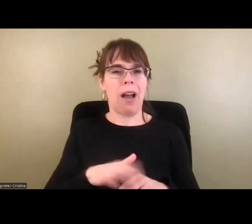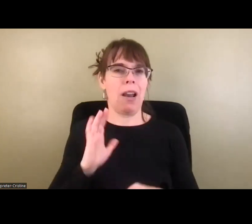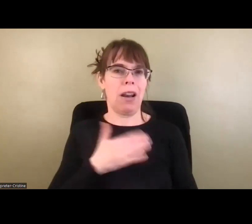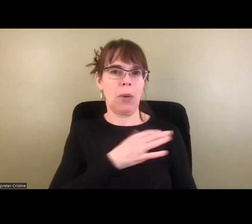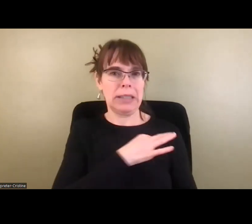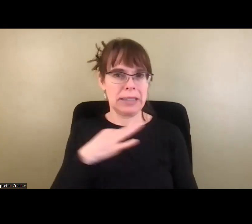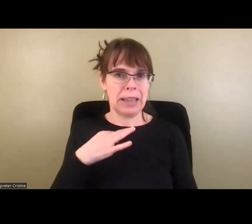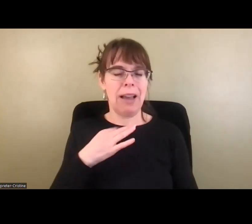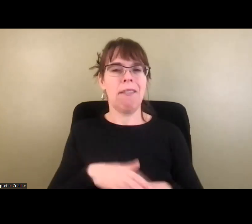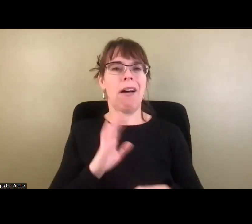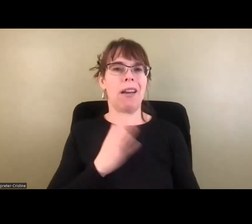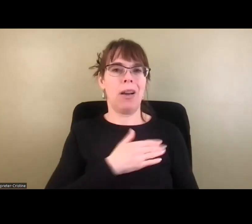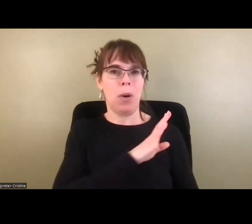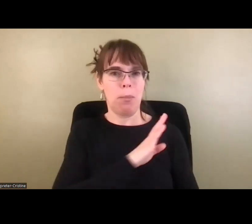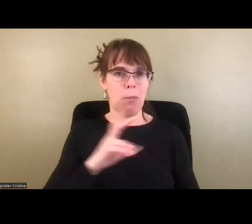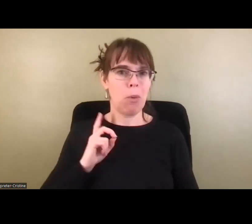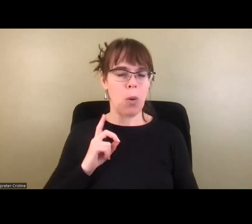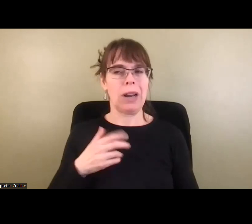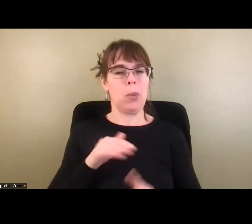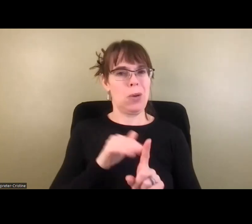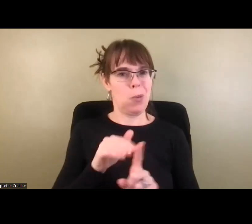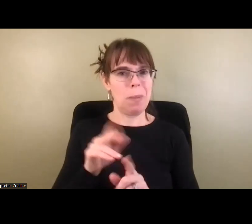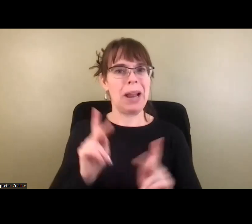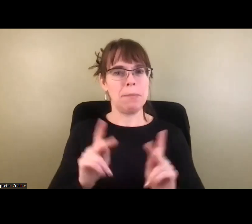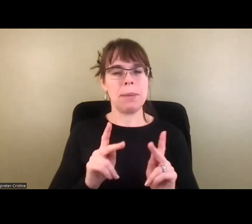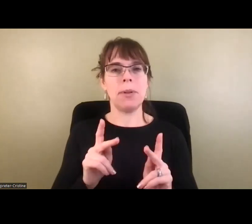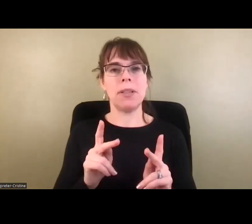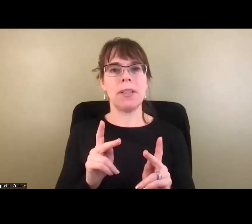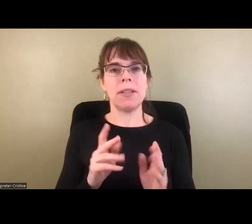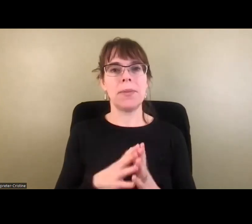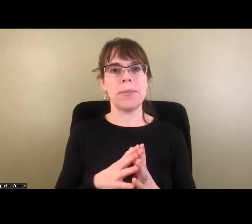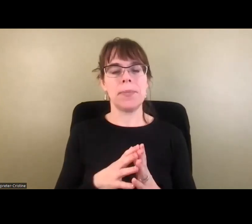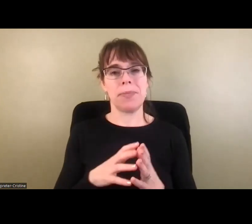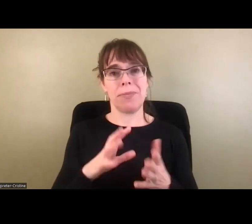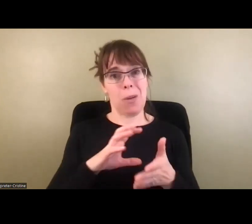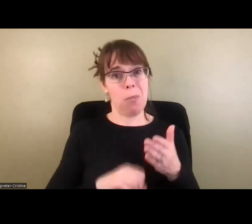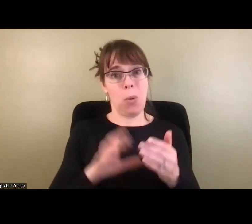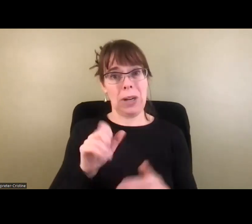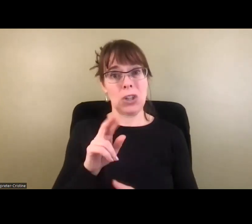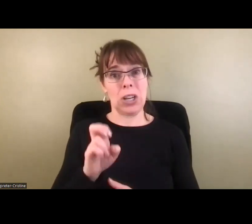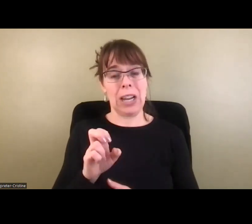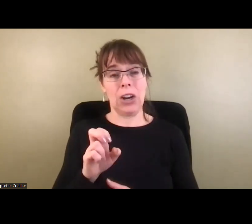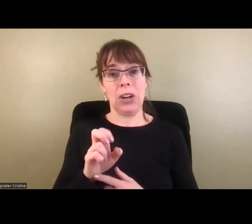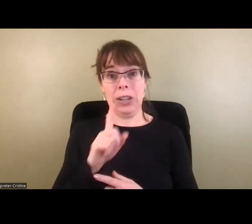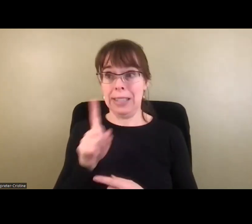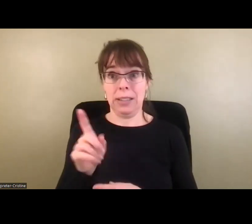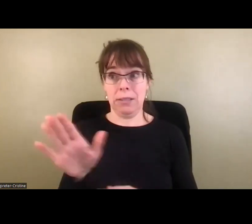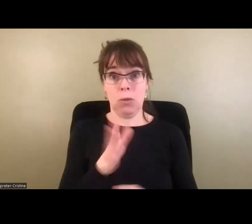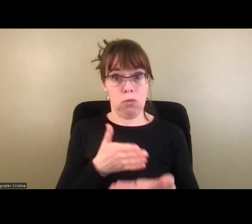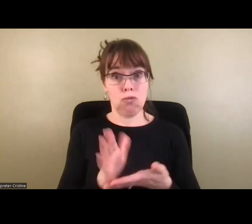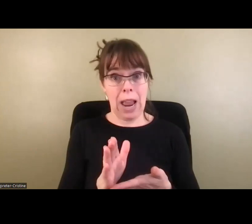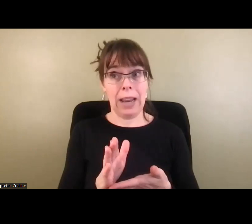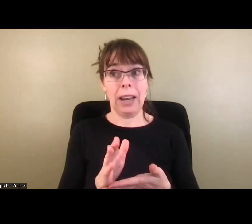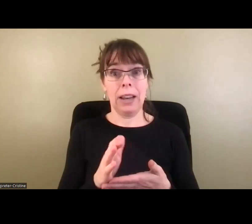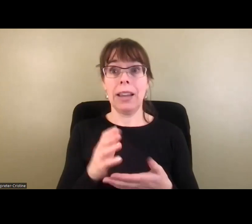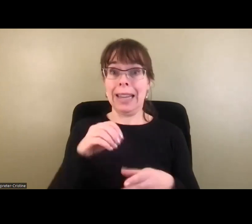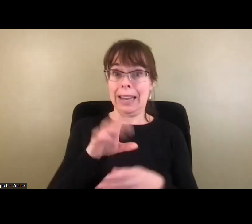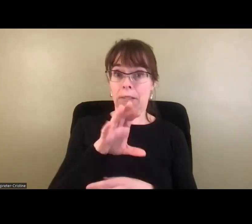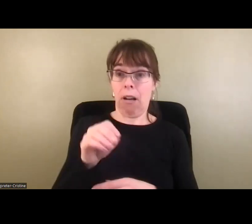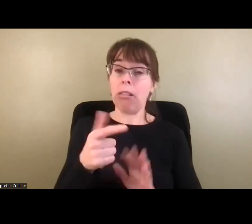We do remind folks, you know, it is, abortion care is a right, and it is legal in Colorado. We have